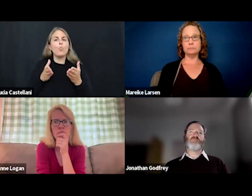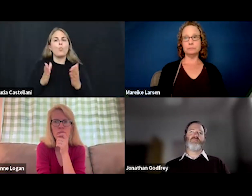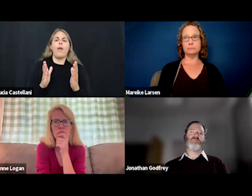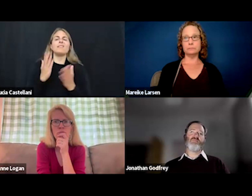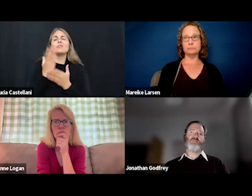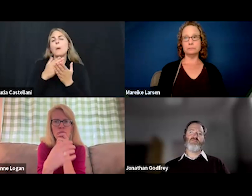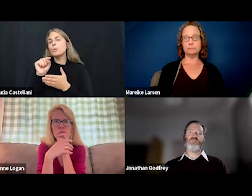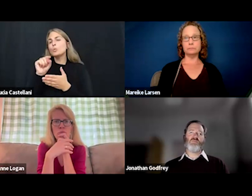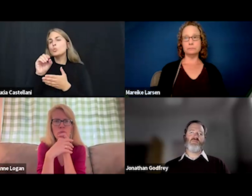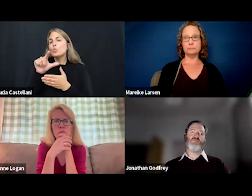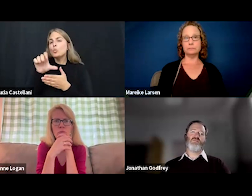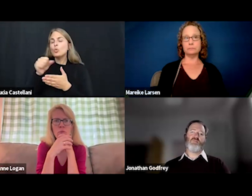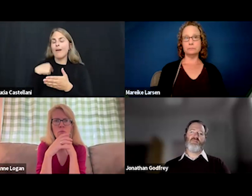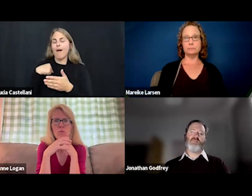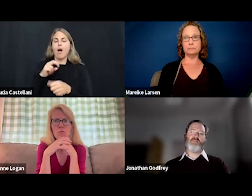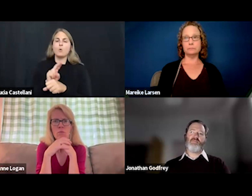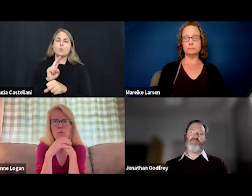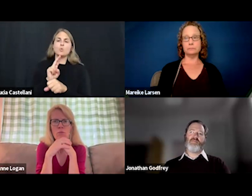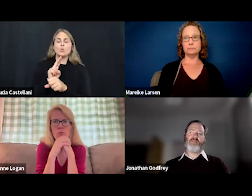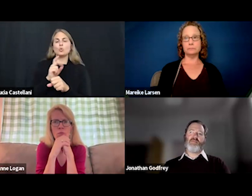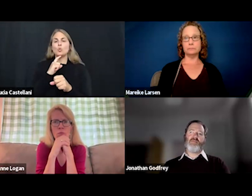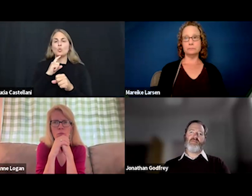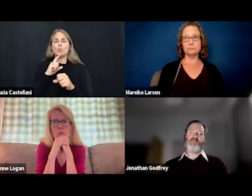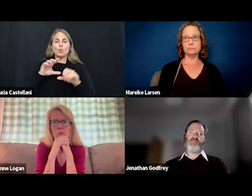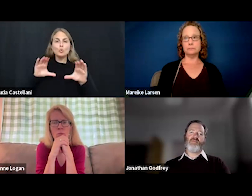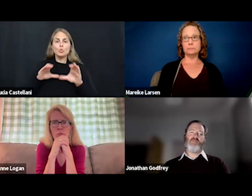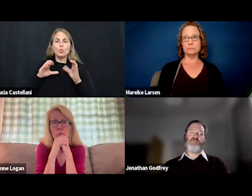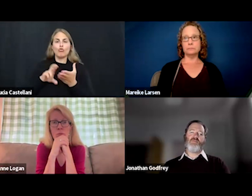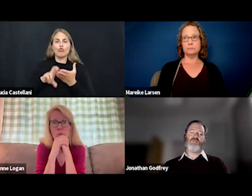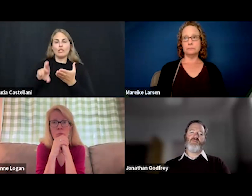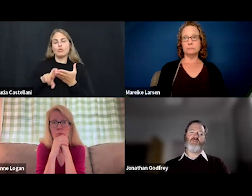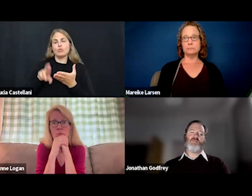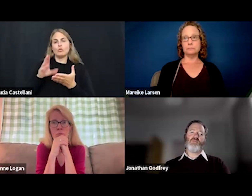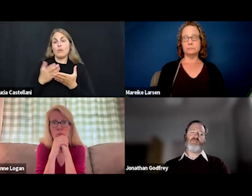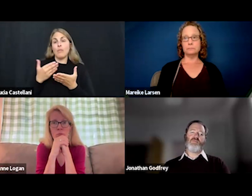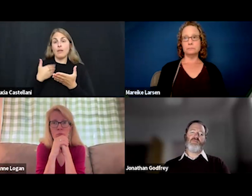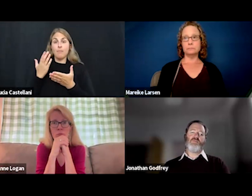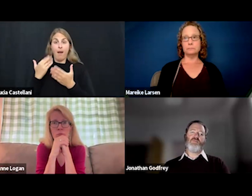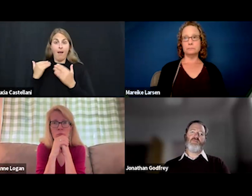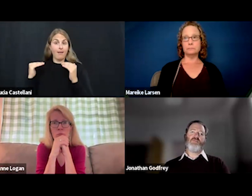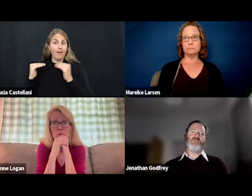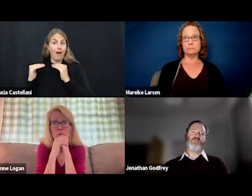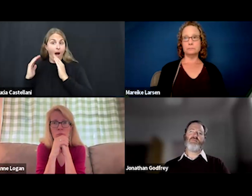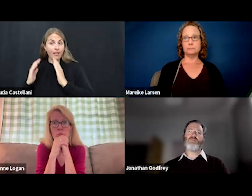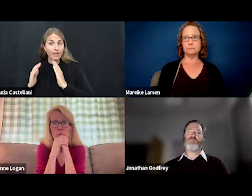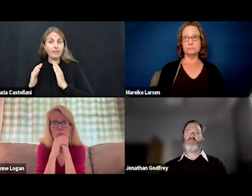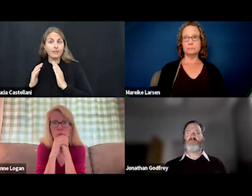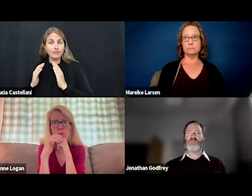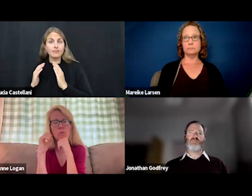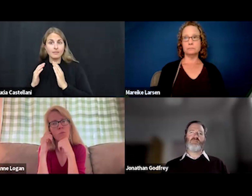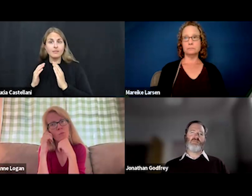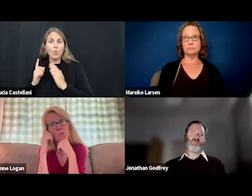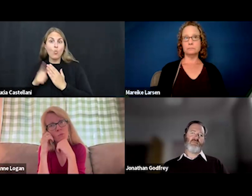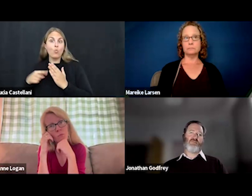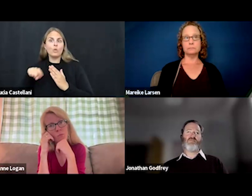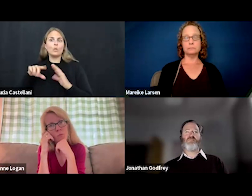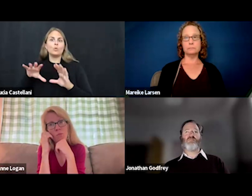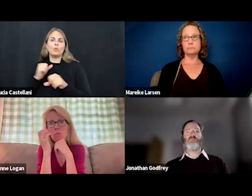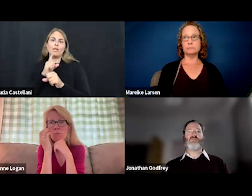that I use to conduct research and some of the things my colleagues and I do to make research accessible.